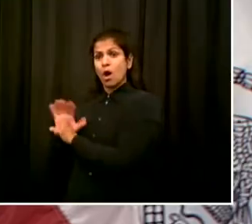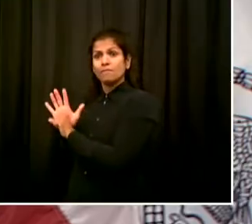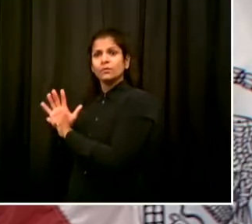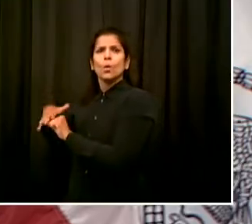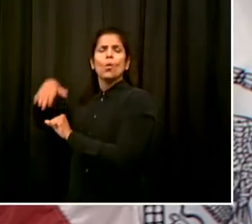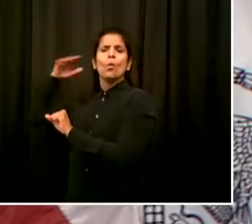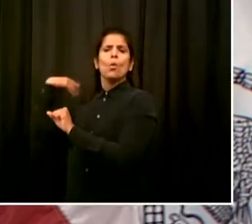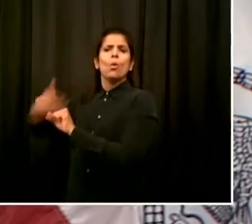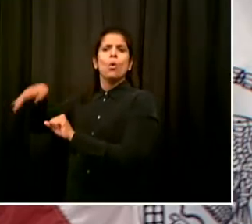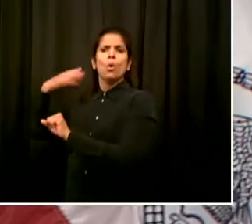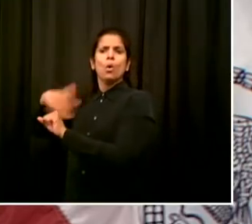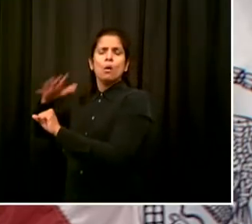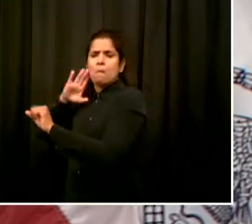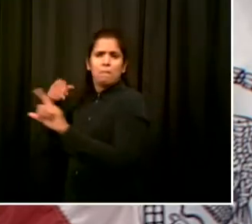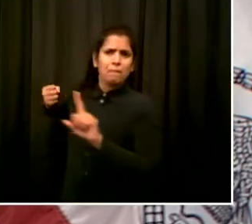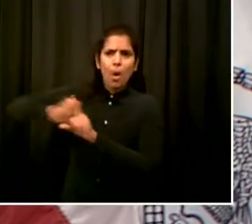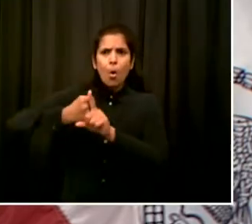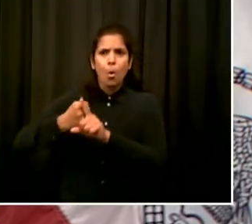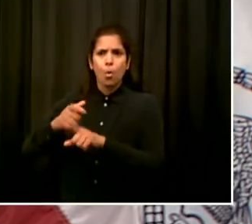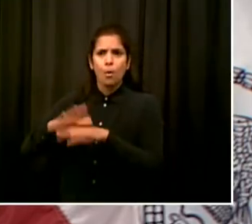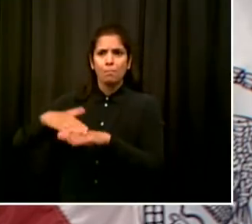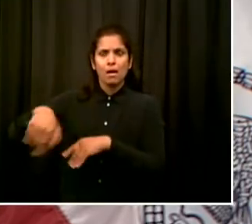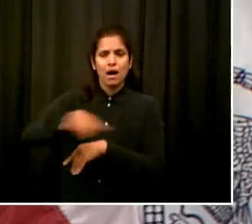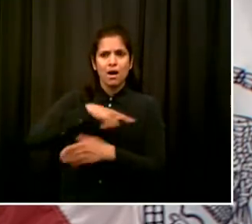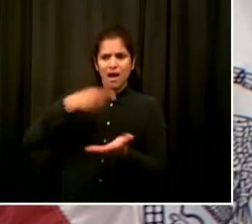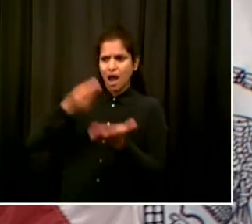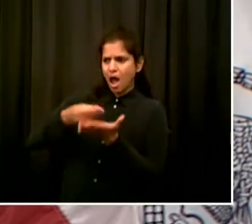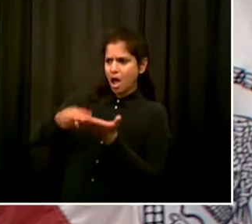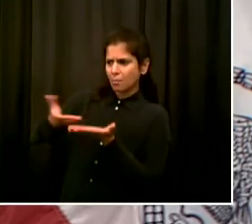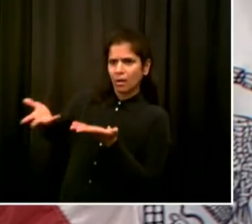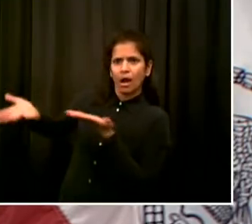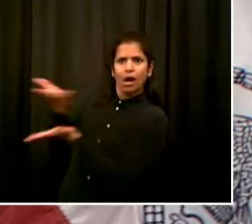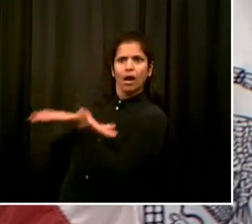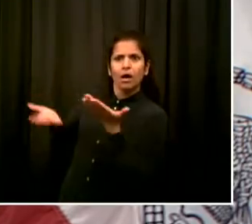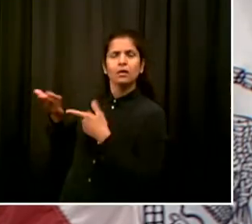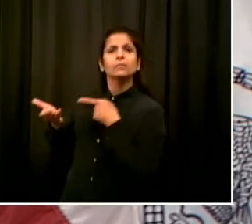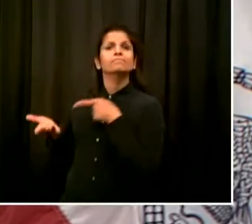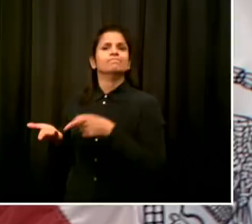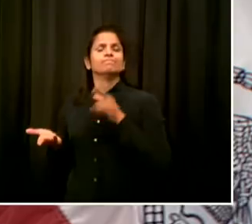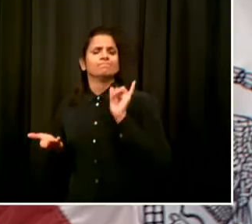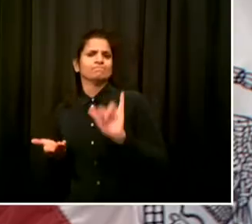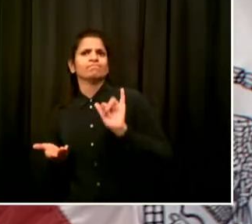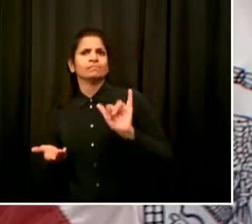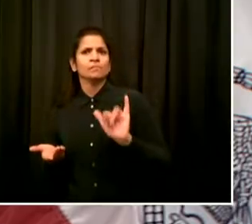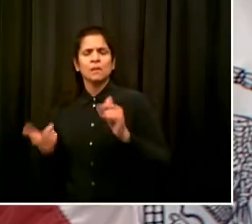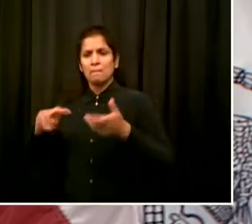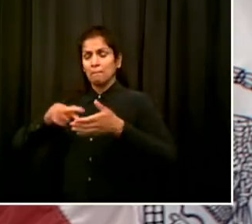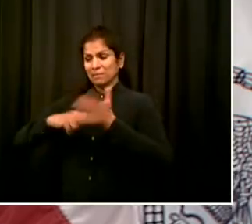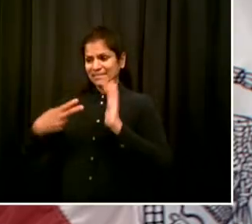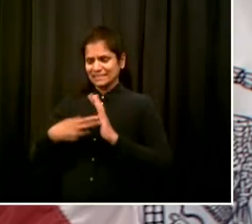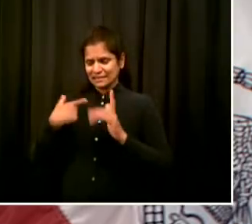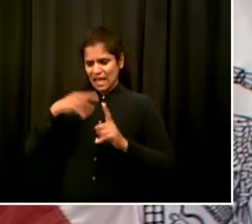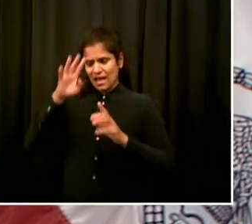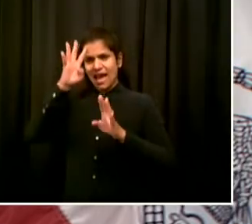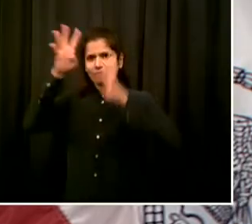FORWARD AND WE WILL NOT DO IT THROUGH THE AUSTERITY APPROACH. WE SAW HOW BADLY THAT HAS FAILED IN MNYA ARPTOS F